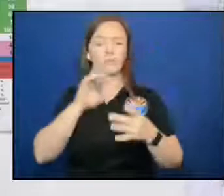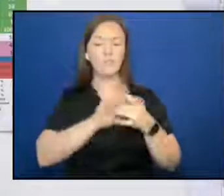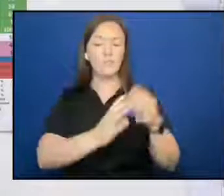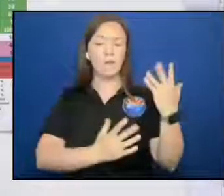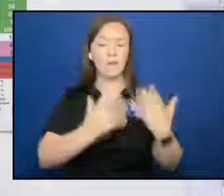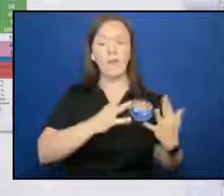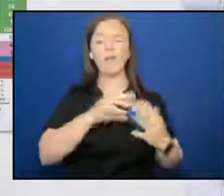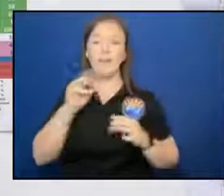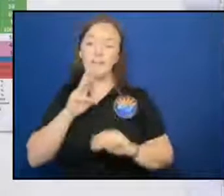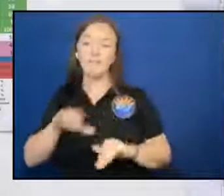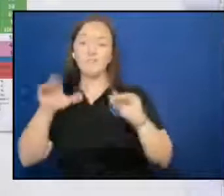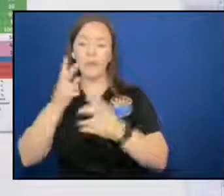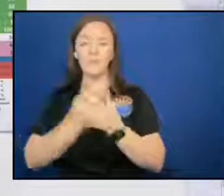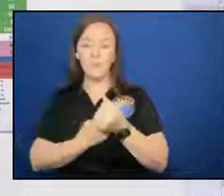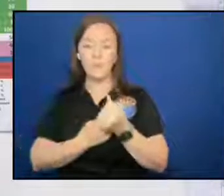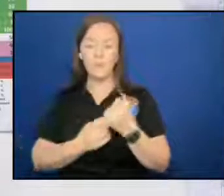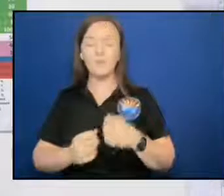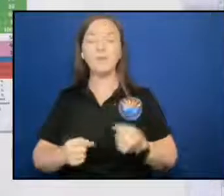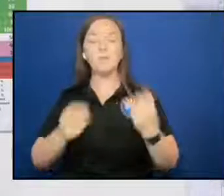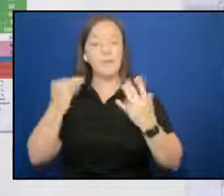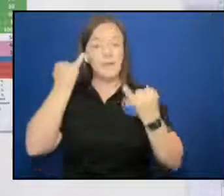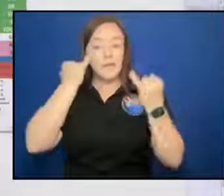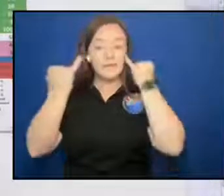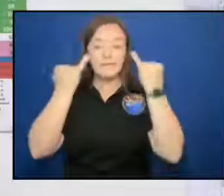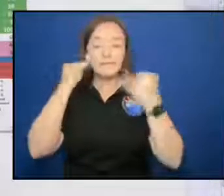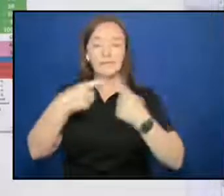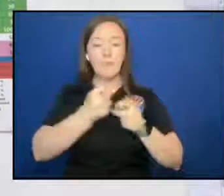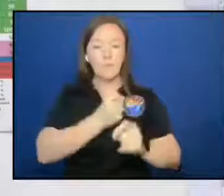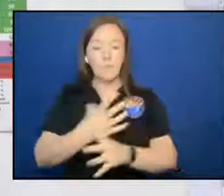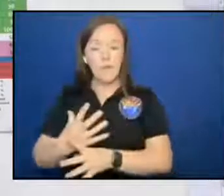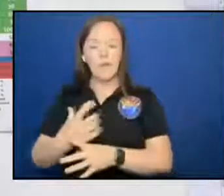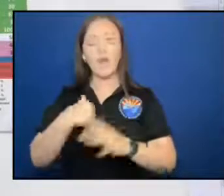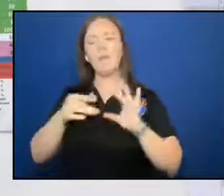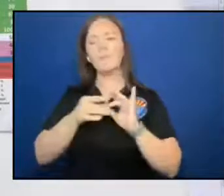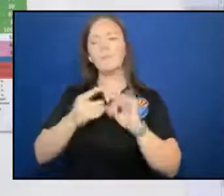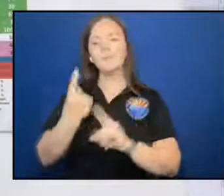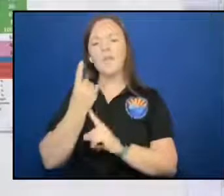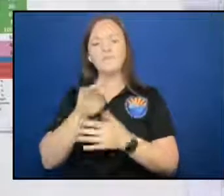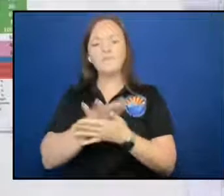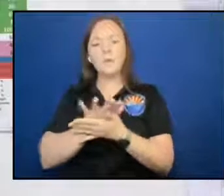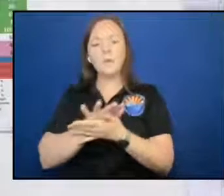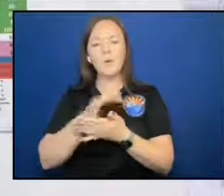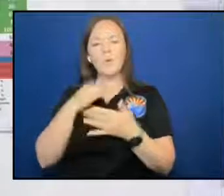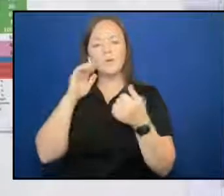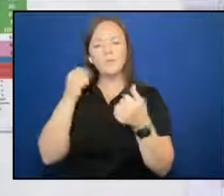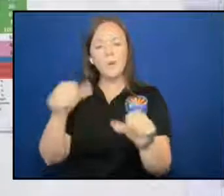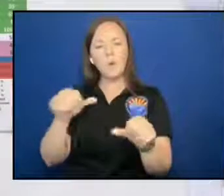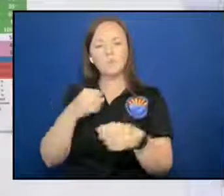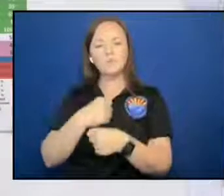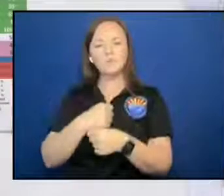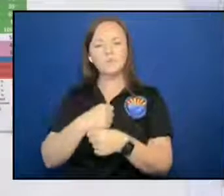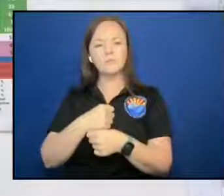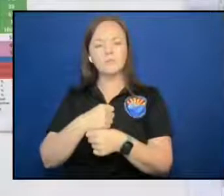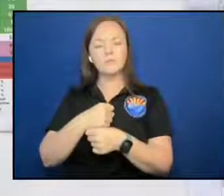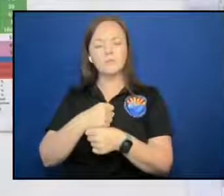RESIDENCE TO LISTEN TO THEIR LOCAL OFFICIALS AND NEWS OUTLETS FOR SAFETY MESSAGES. AND IF YOU ARE TOLD TO EVACUATE OR FIND HIGH GROUND,